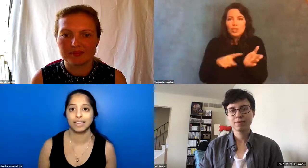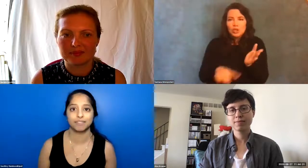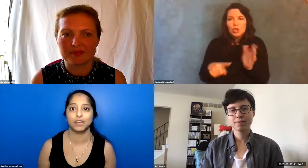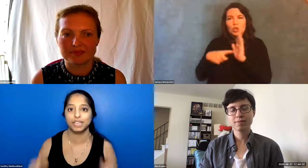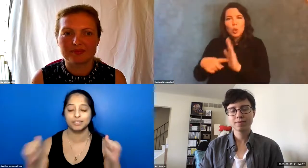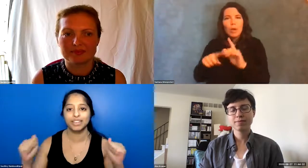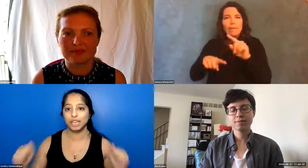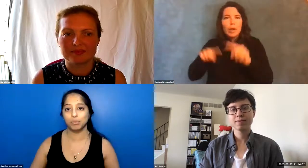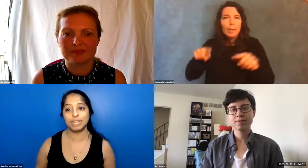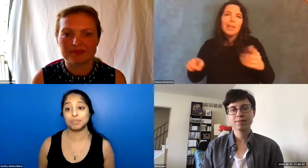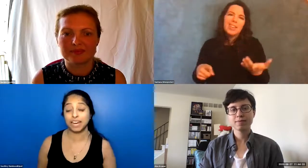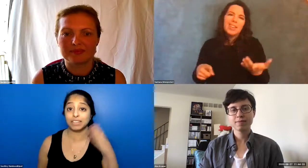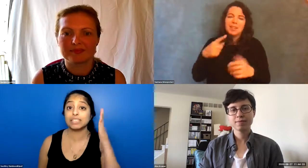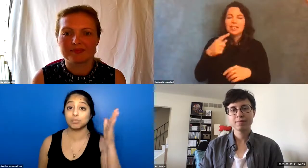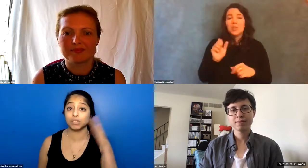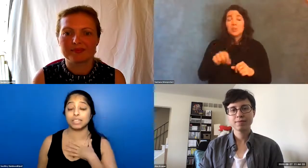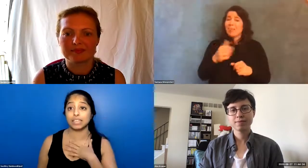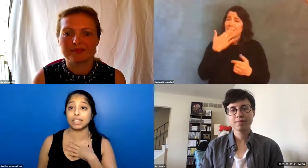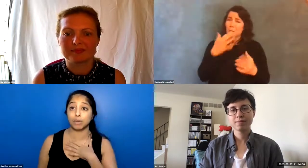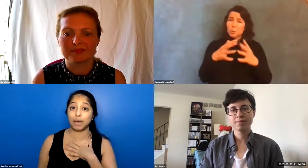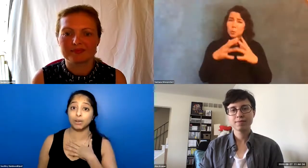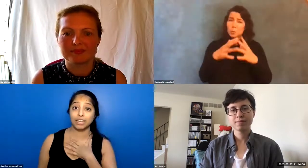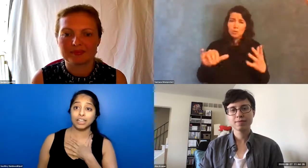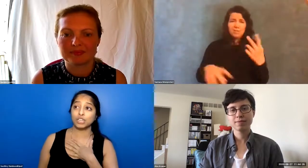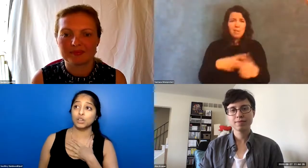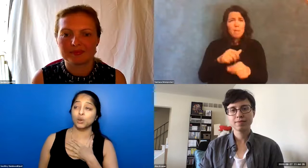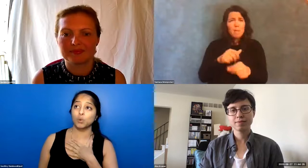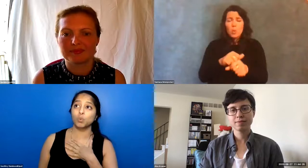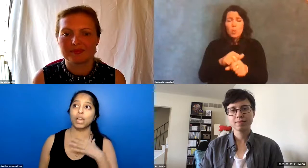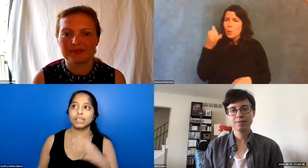It's very important to me. Similarly thinking about you know -- what